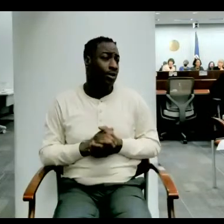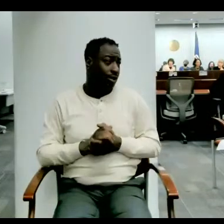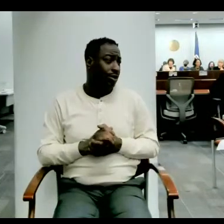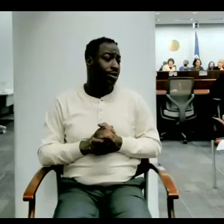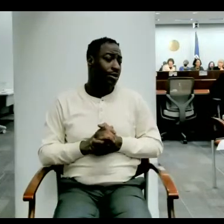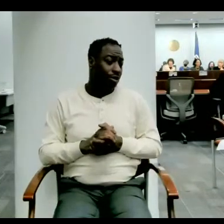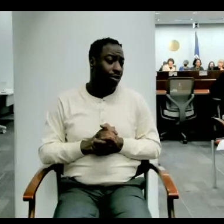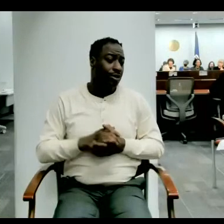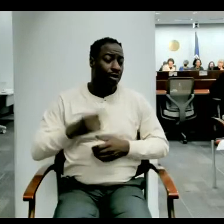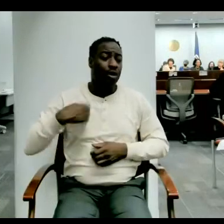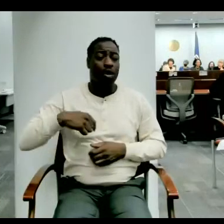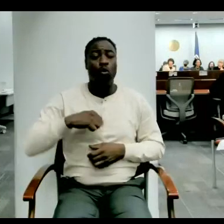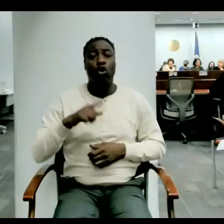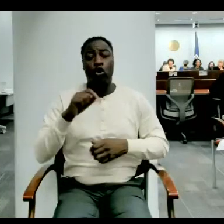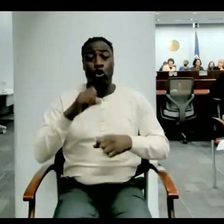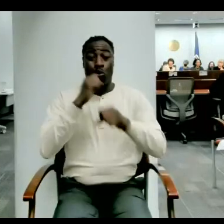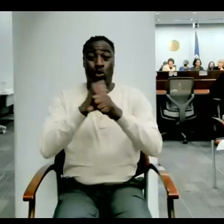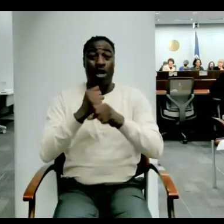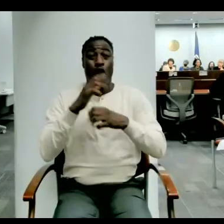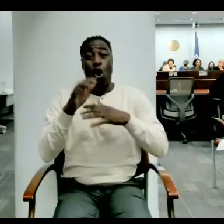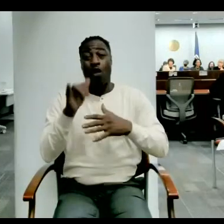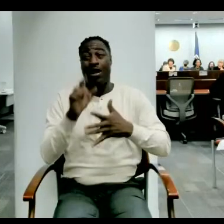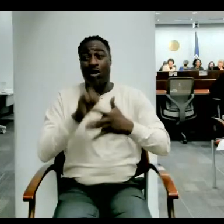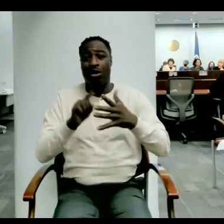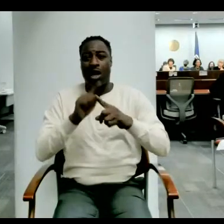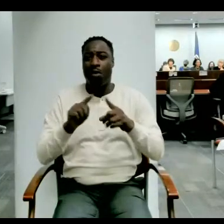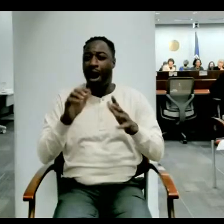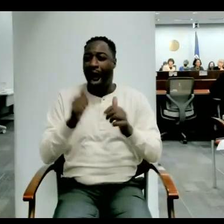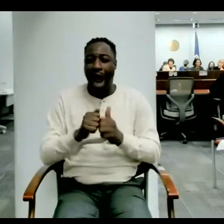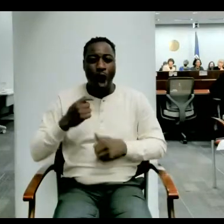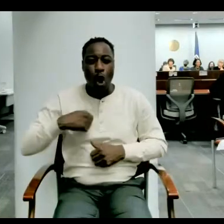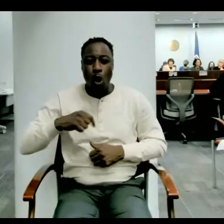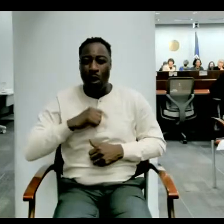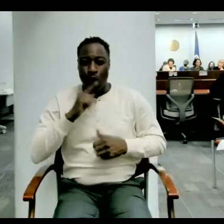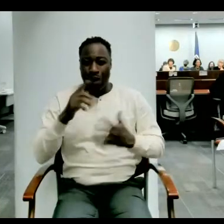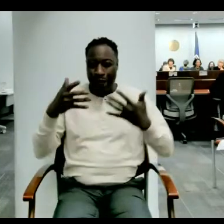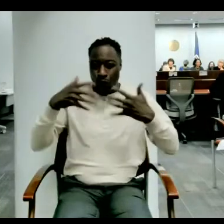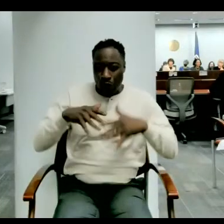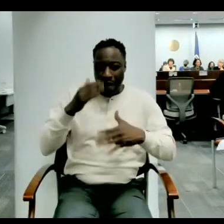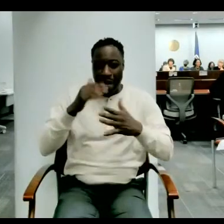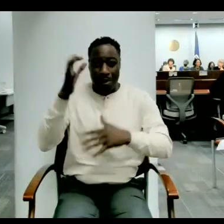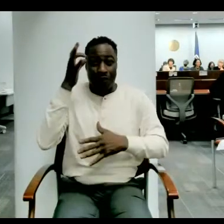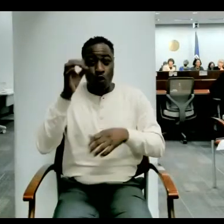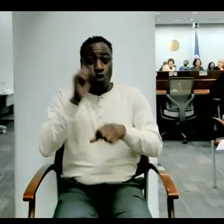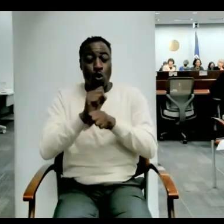time, we do protect all discrimination, how do we integrate future of work issues into